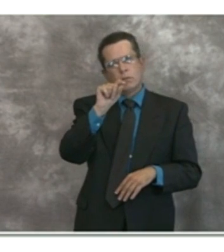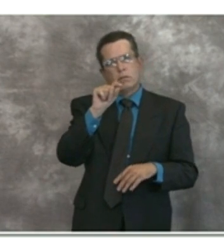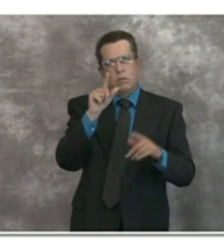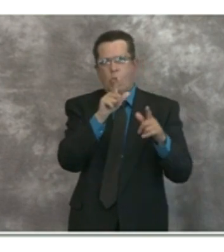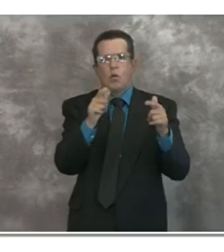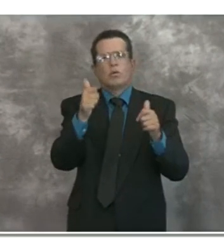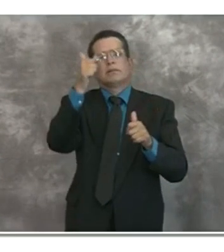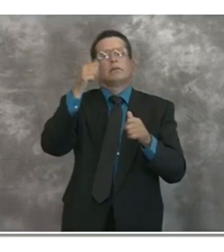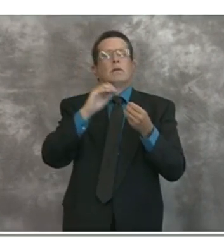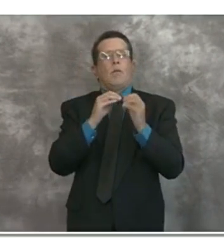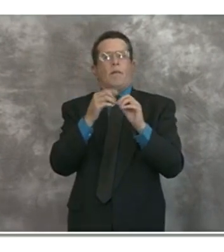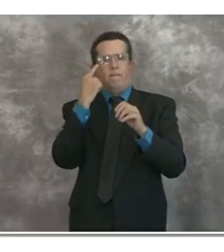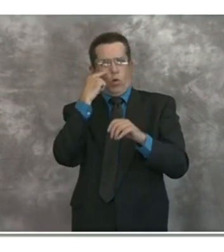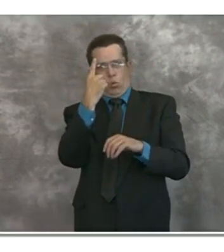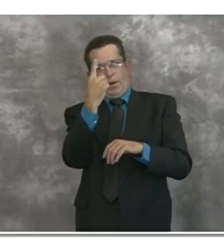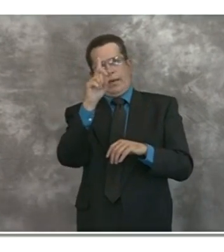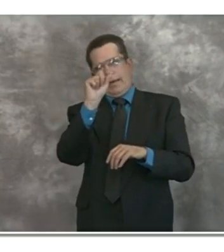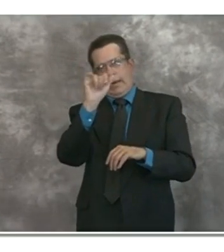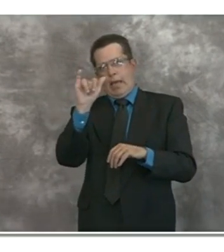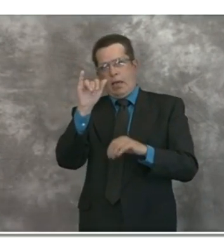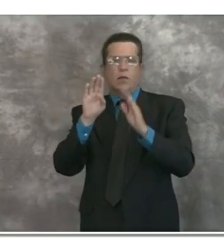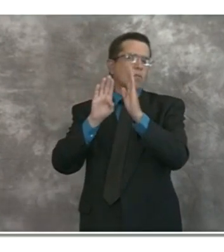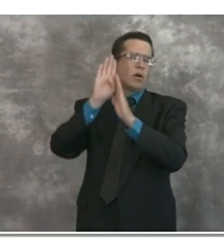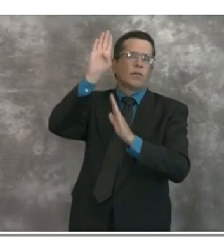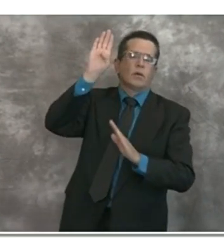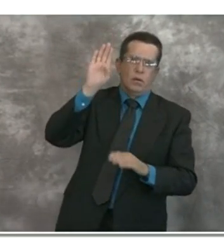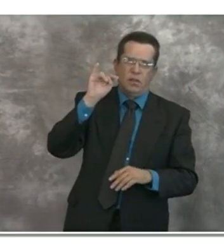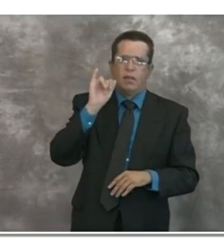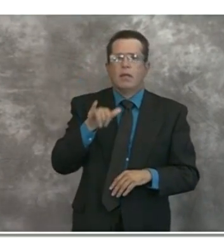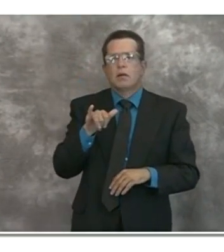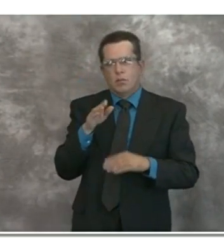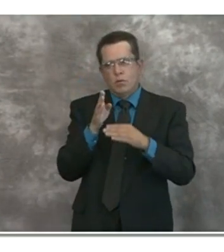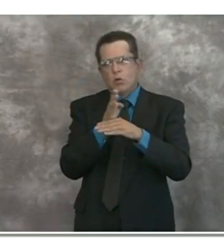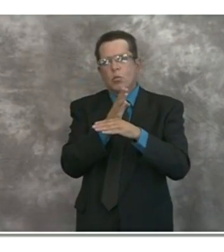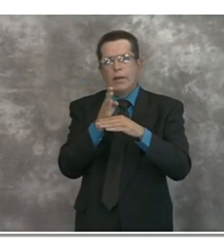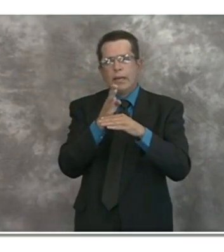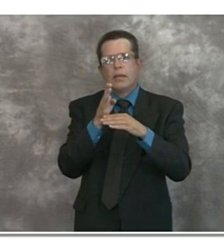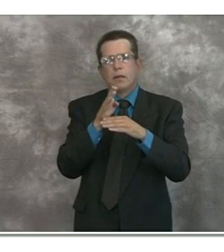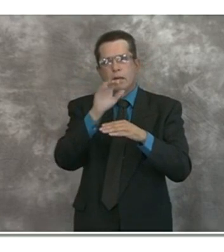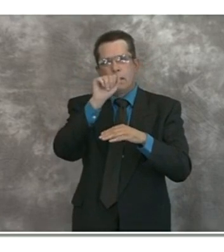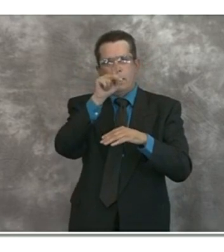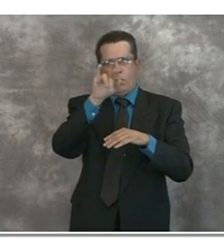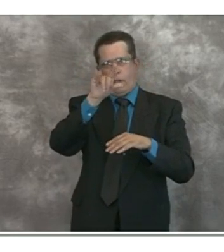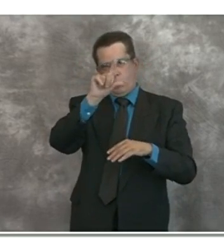NUMBER OF CASES WHERE BETWEEN ABOUT APRIL 20TH. THE LARGE